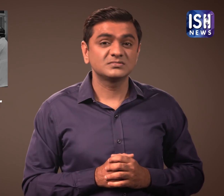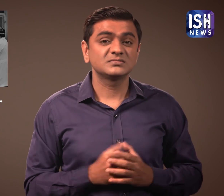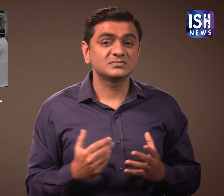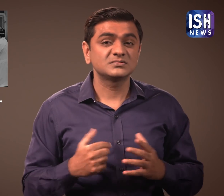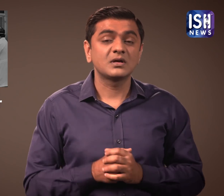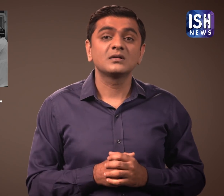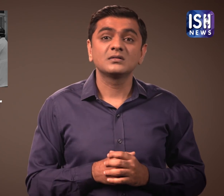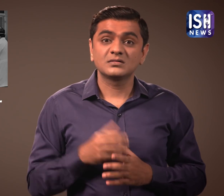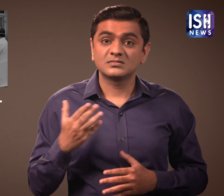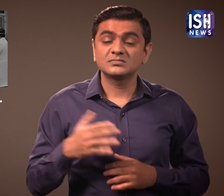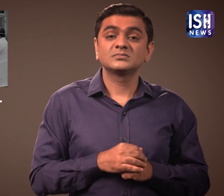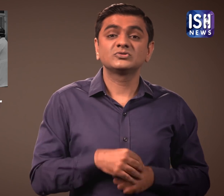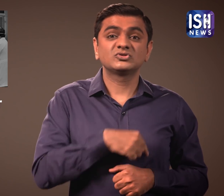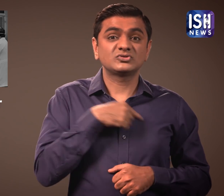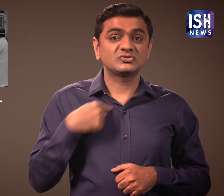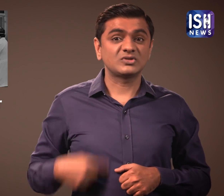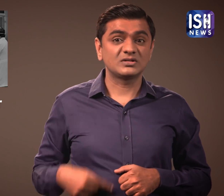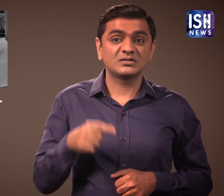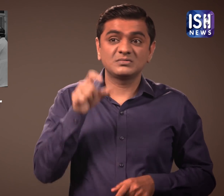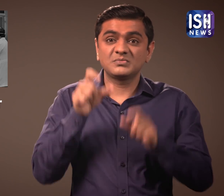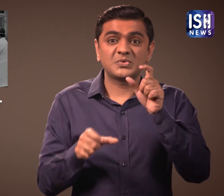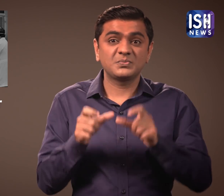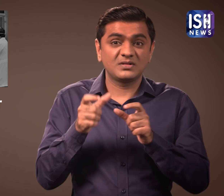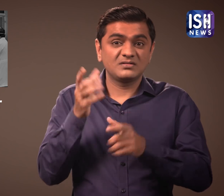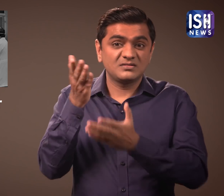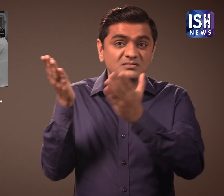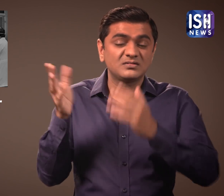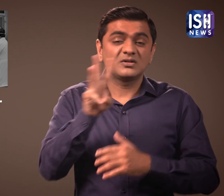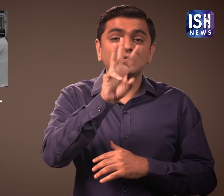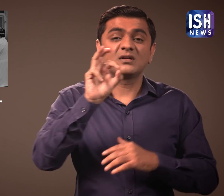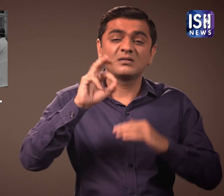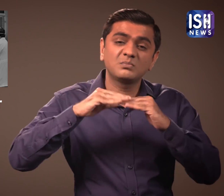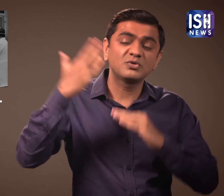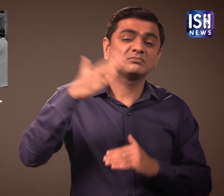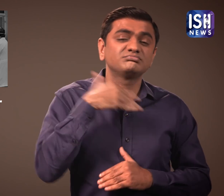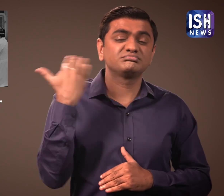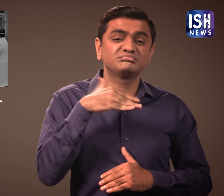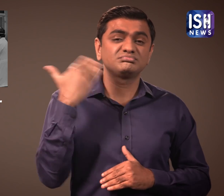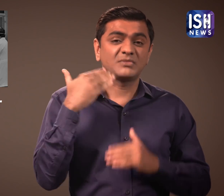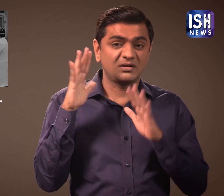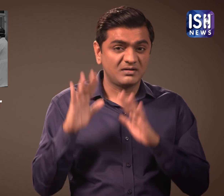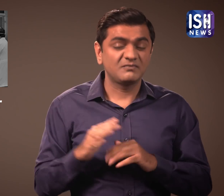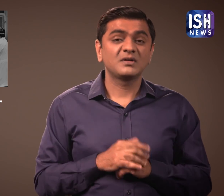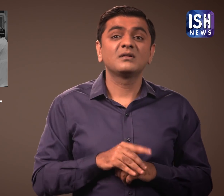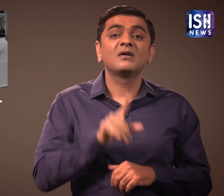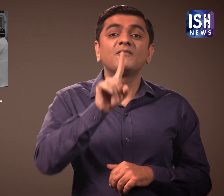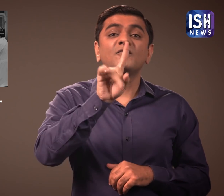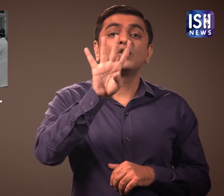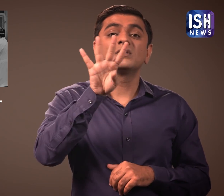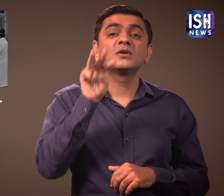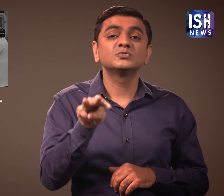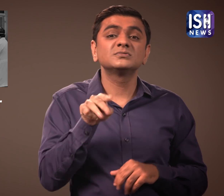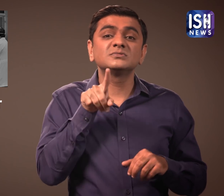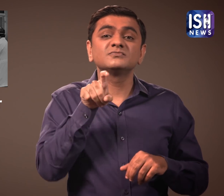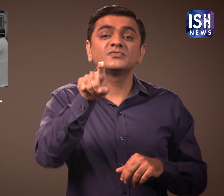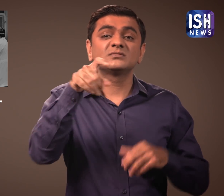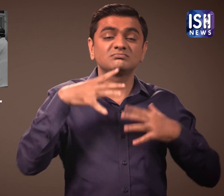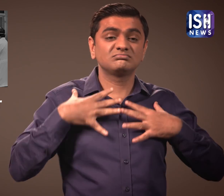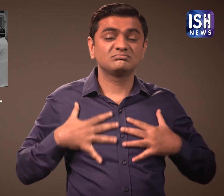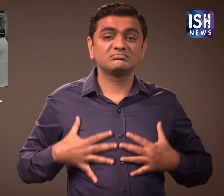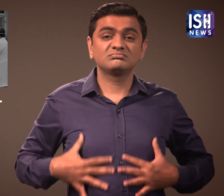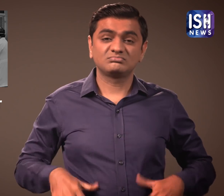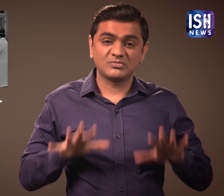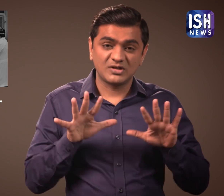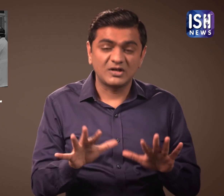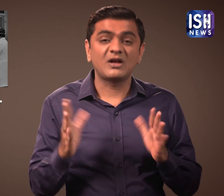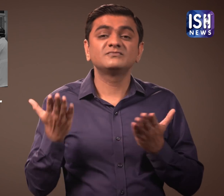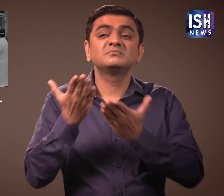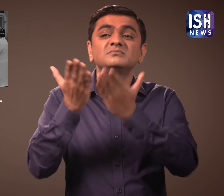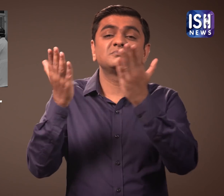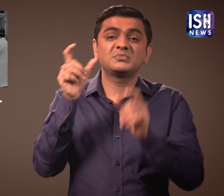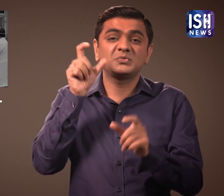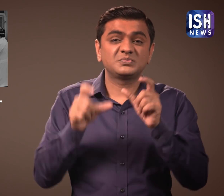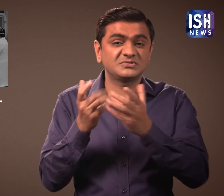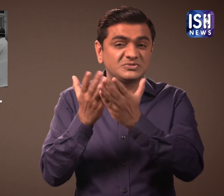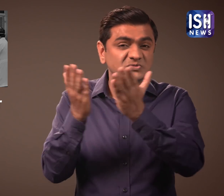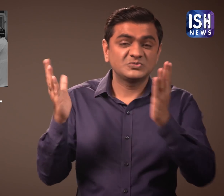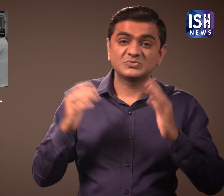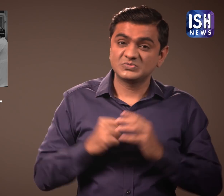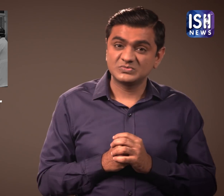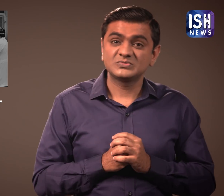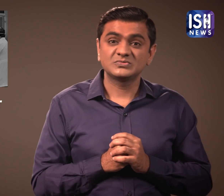Coronavirus has killed more than 300 people and infected 14,000 in china.